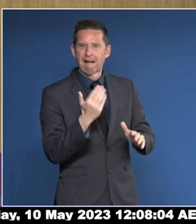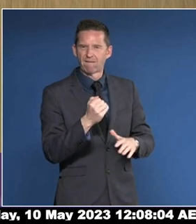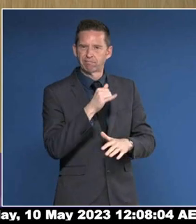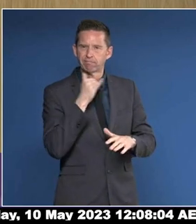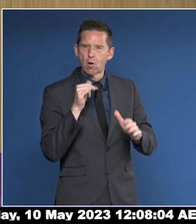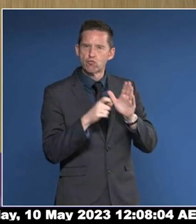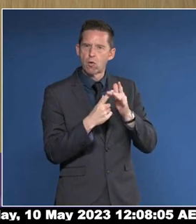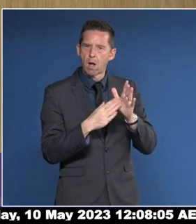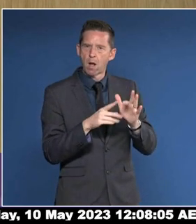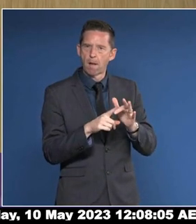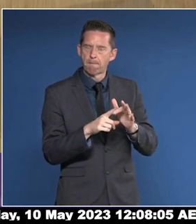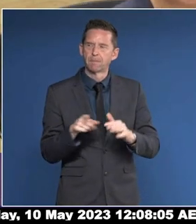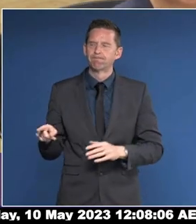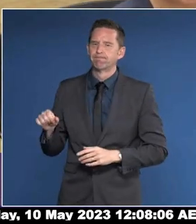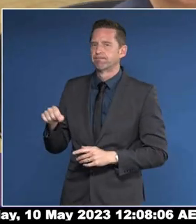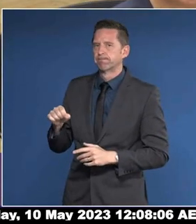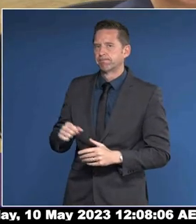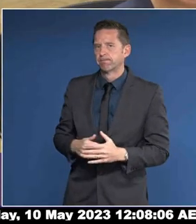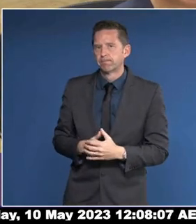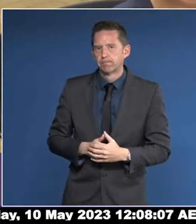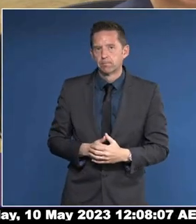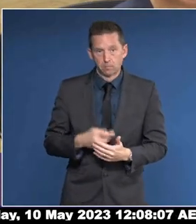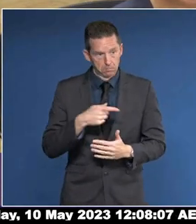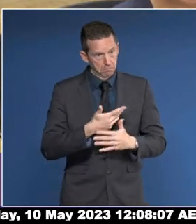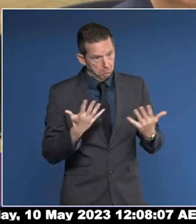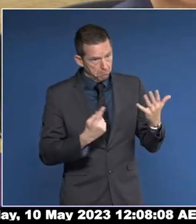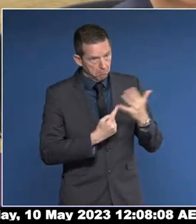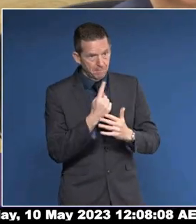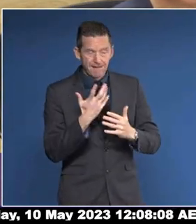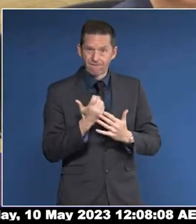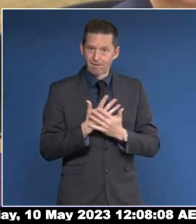Have you had any opportunity to undertake any training with respect to people